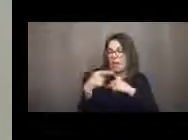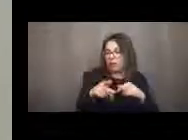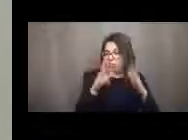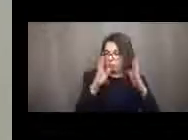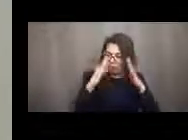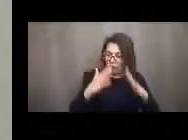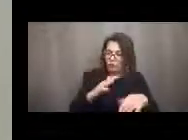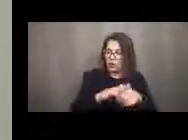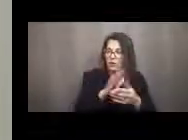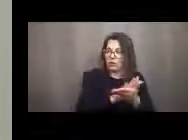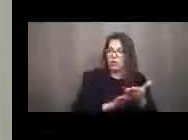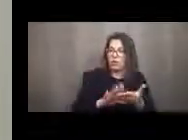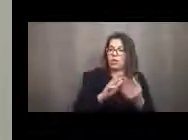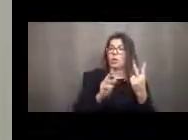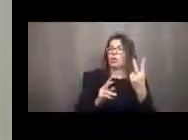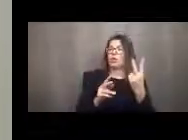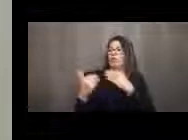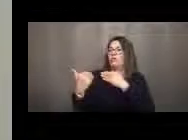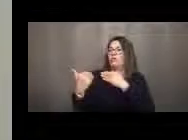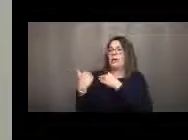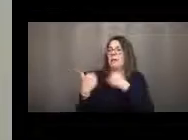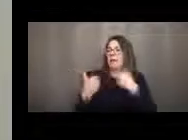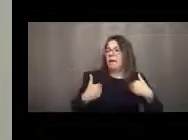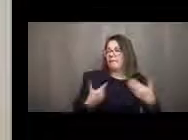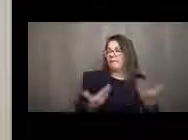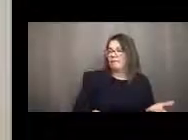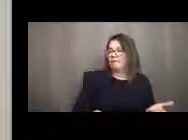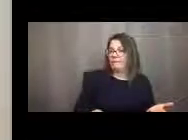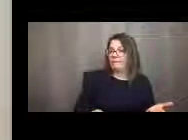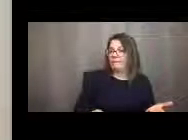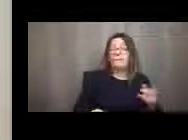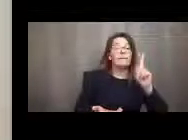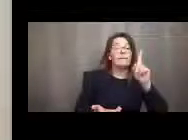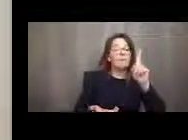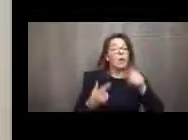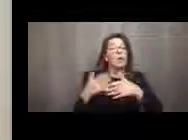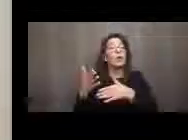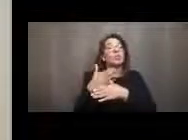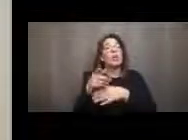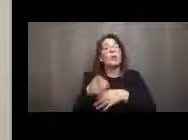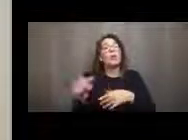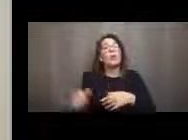because those are the two responsibilities that I have. But I wanted to share with you some examples